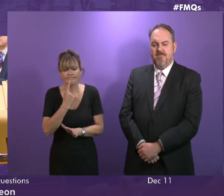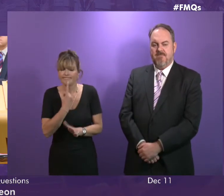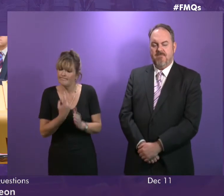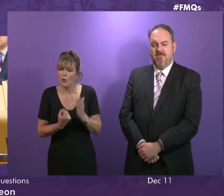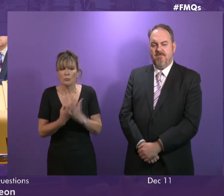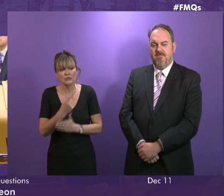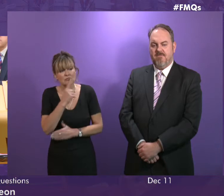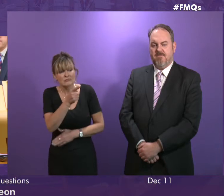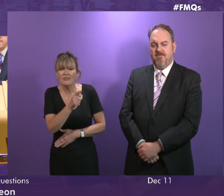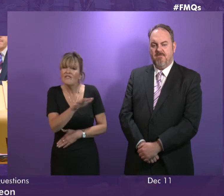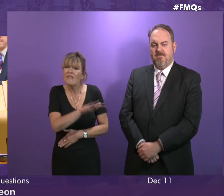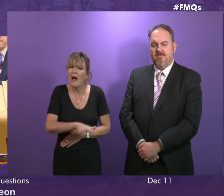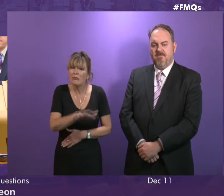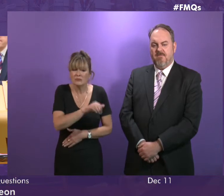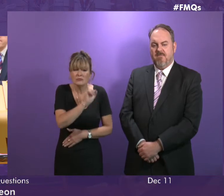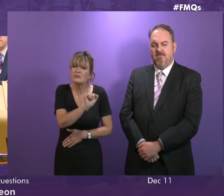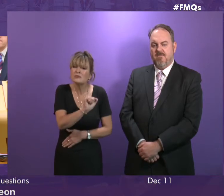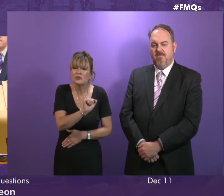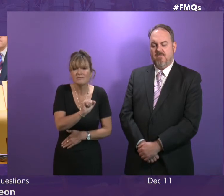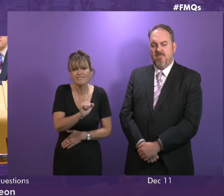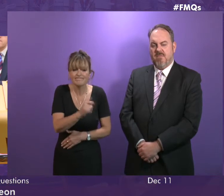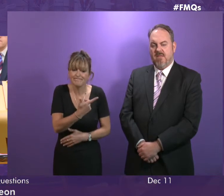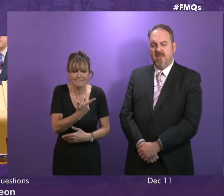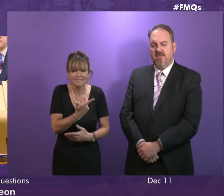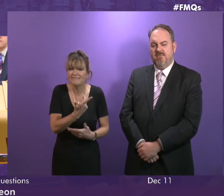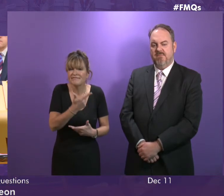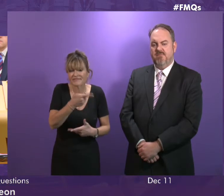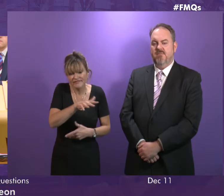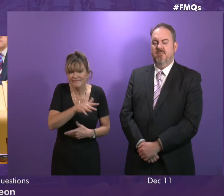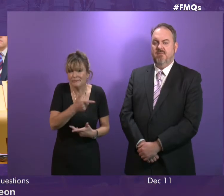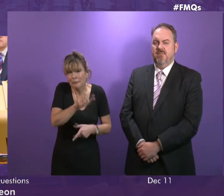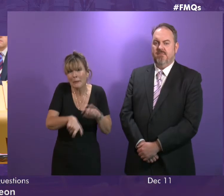in the Cameron House hotel fire. It is impossible for any of us to imagine what they are going